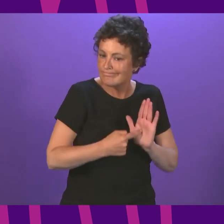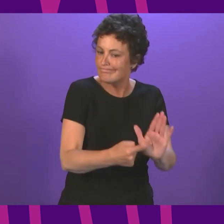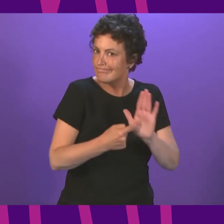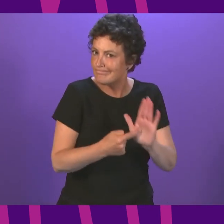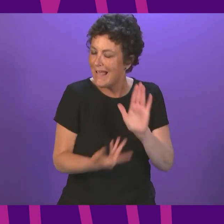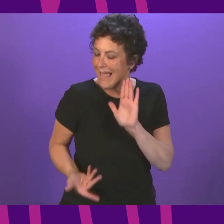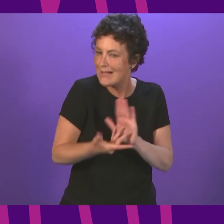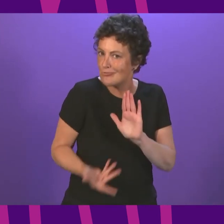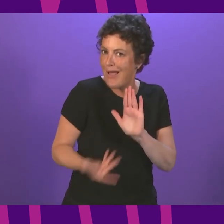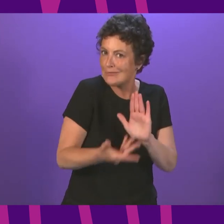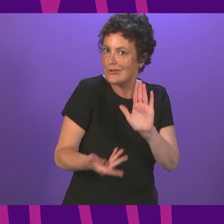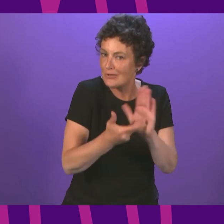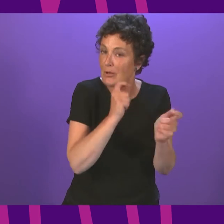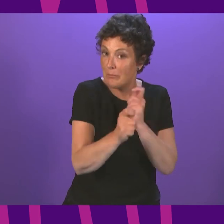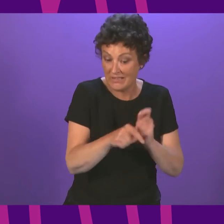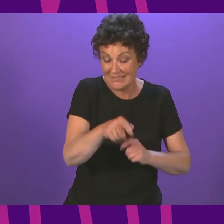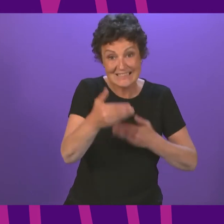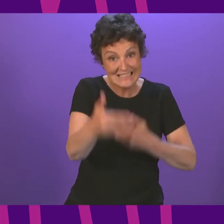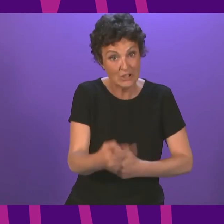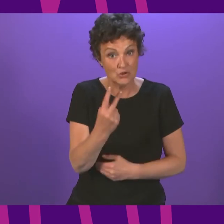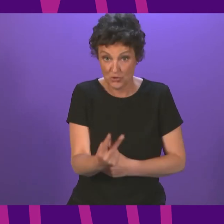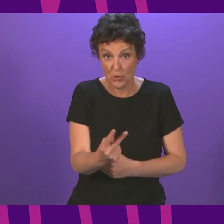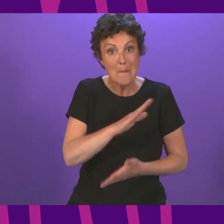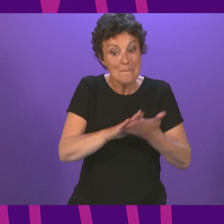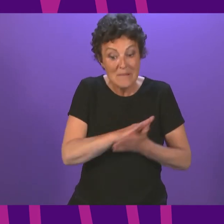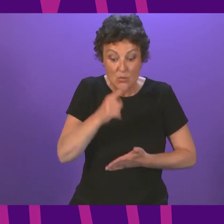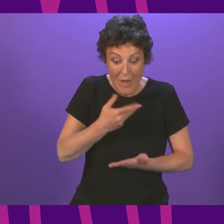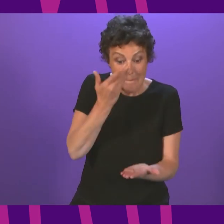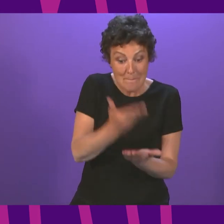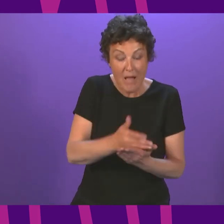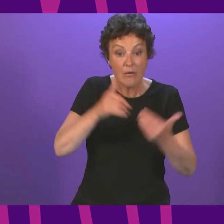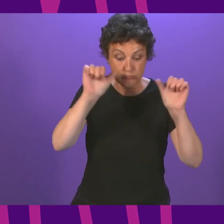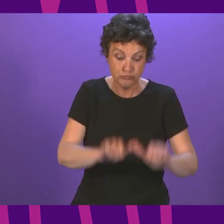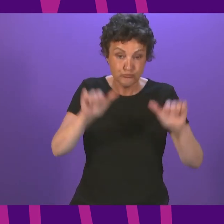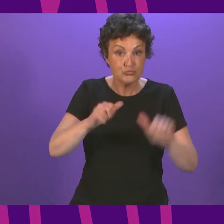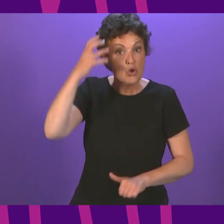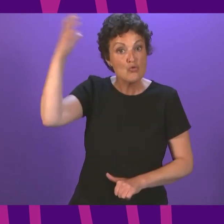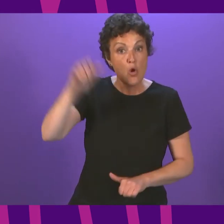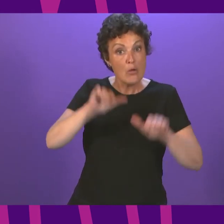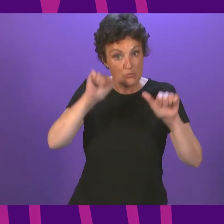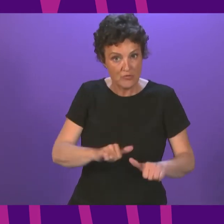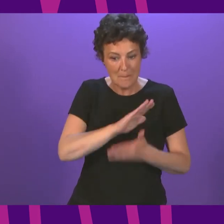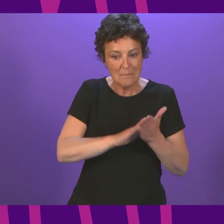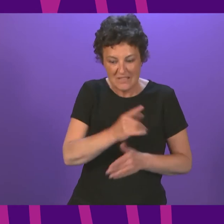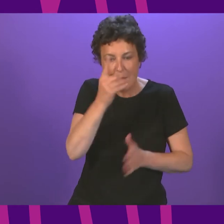have placed duties on the Government to report to Parliament on the effect of expiry or otherwise